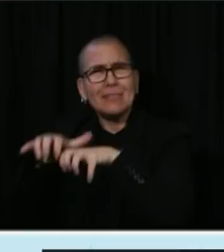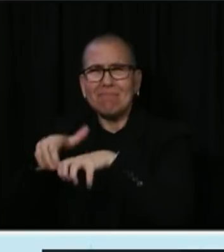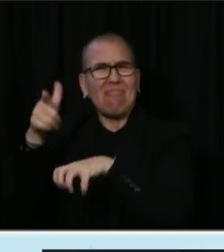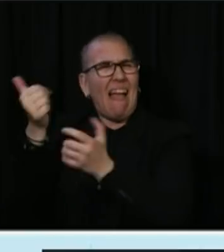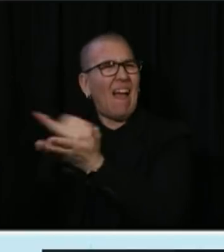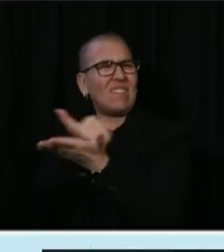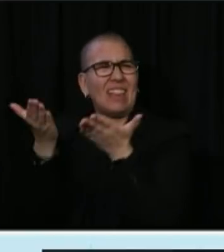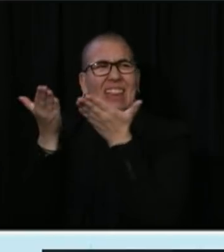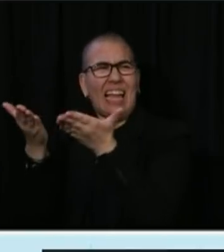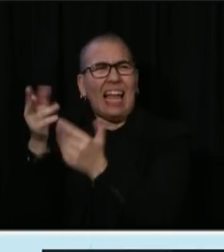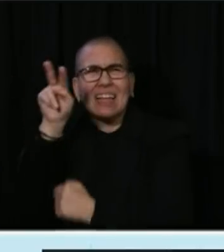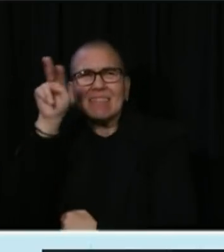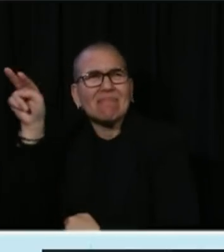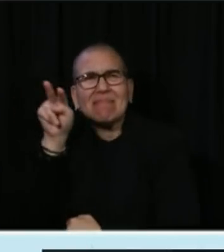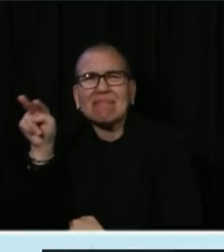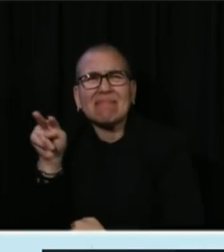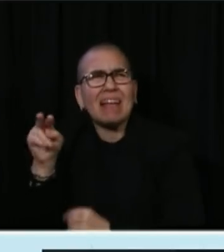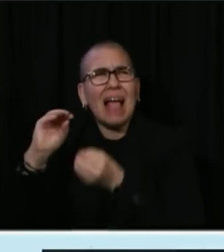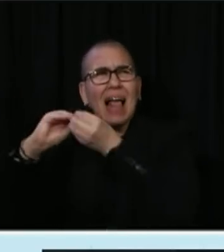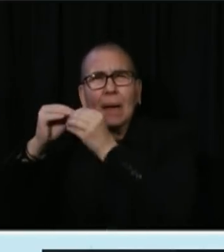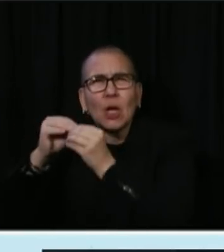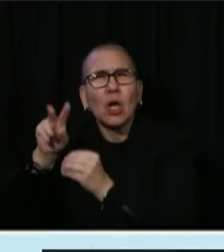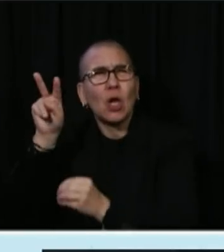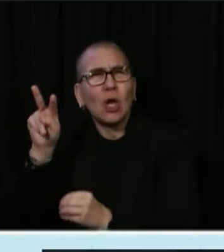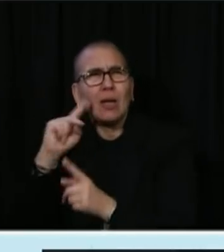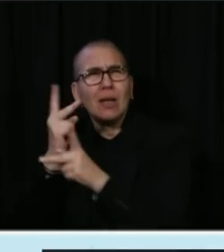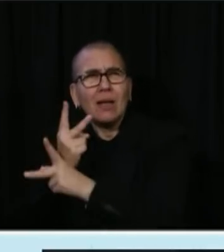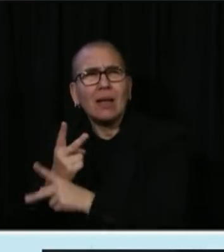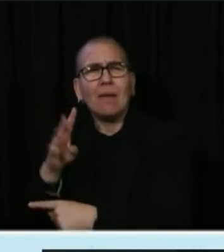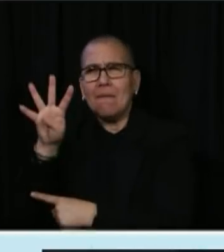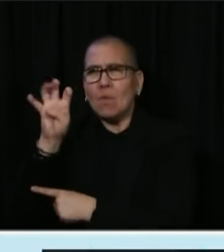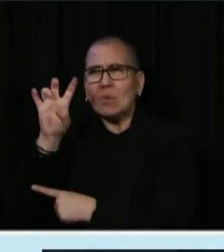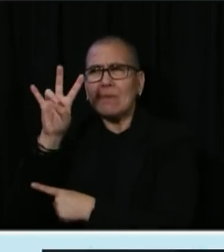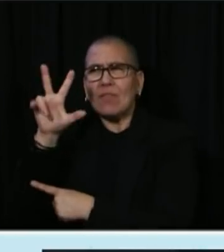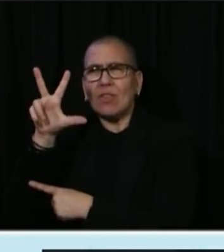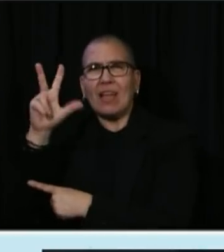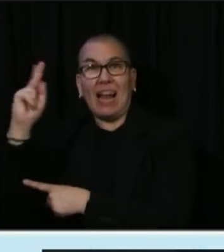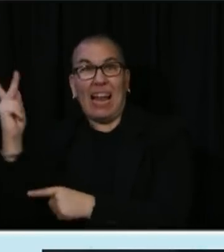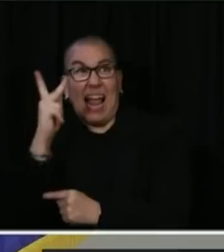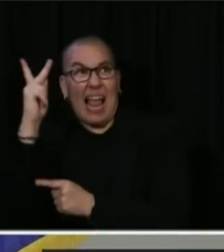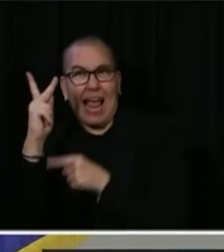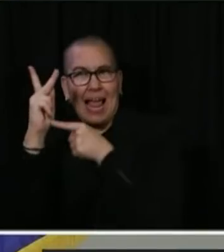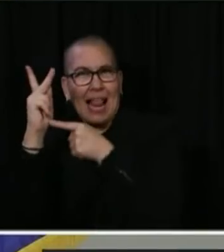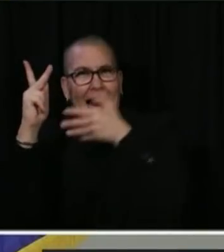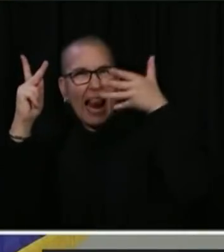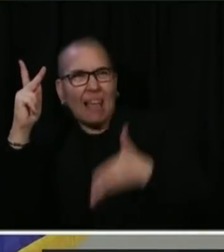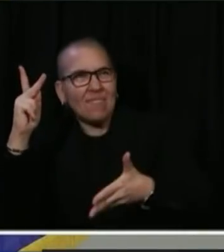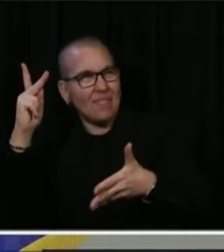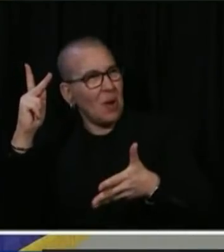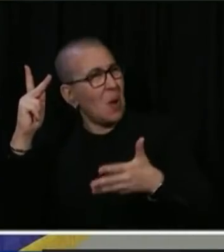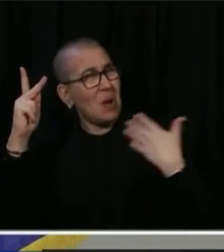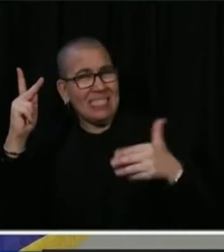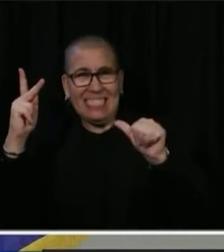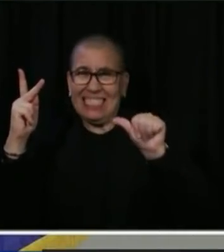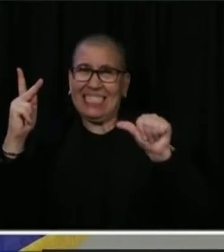I WOULD LIKE US TO SEE THE